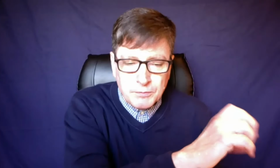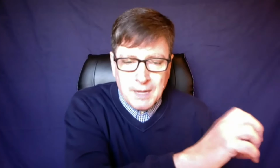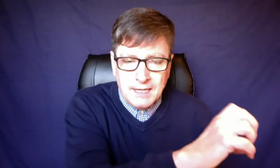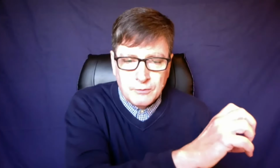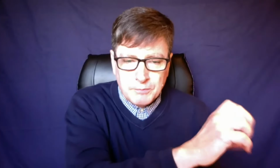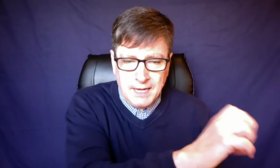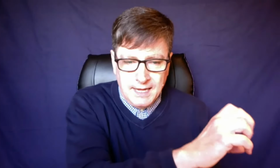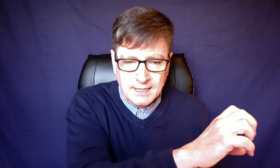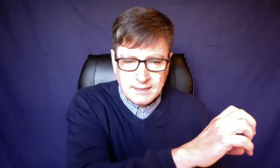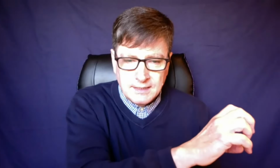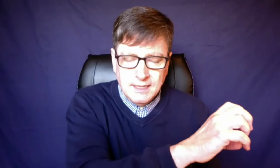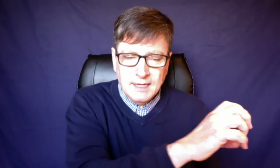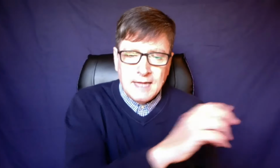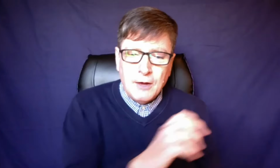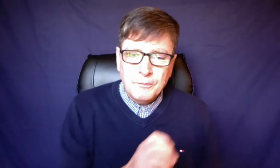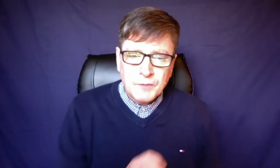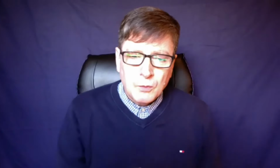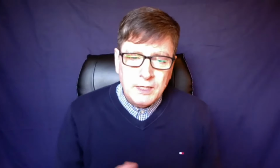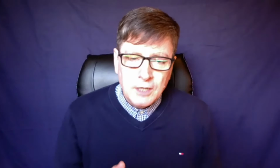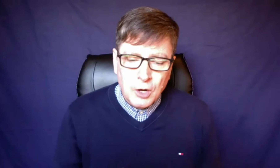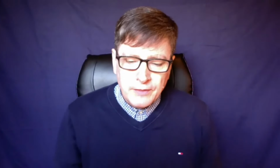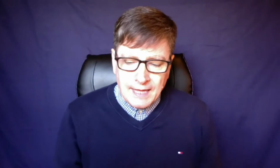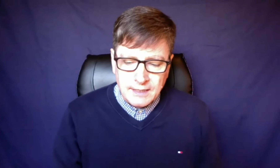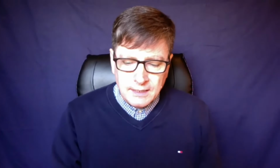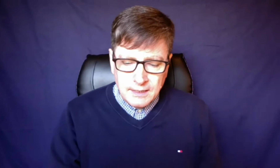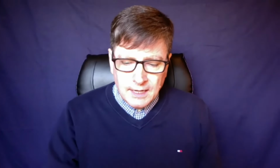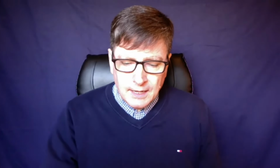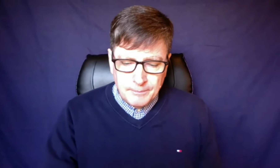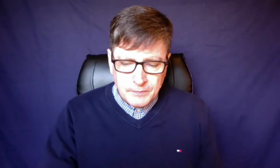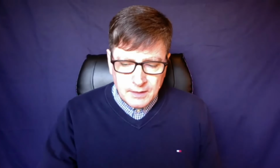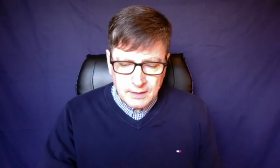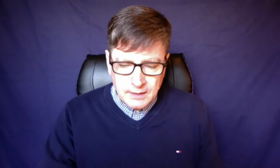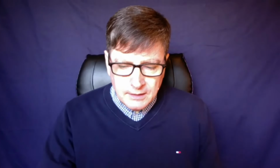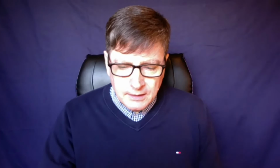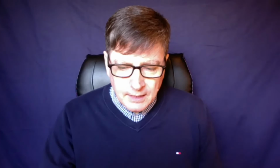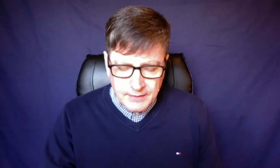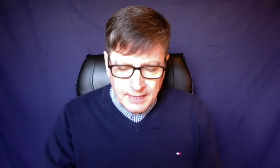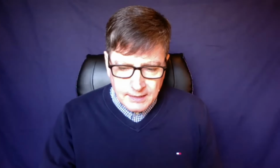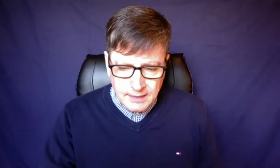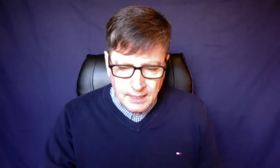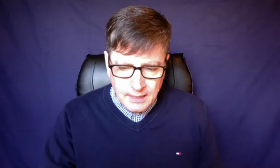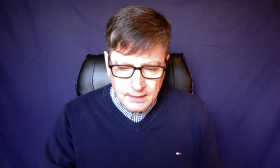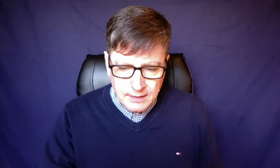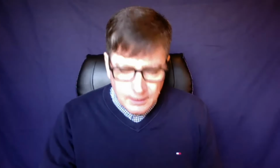my minus and move it over to the left side of our body. I'm